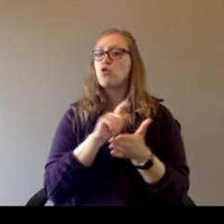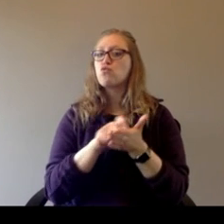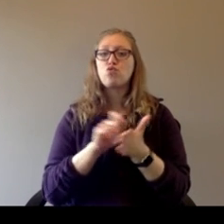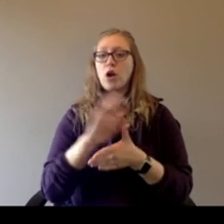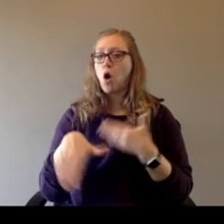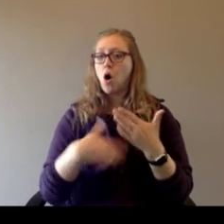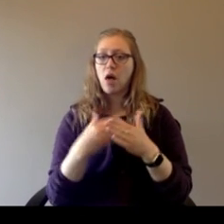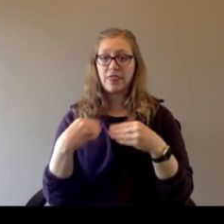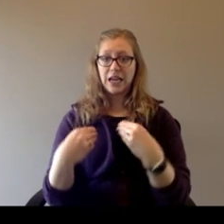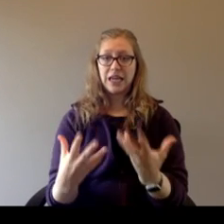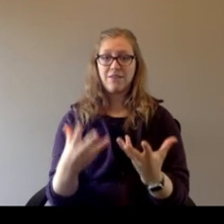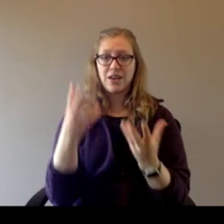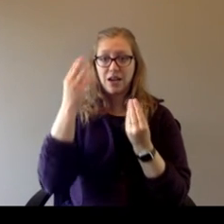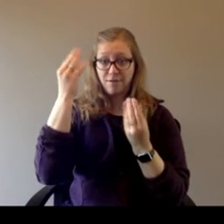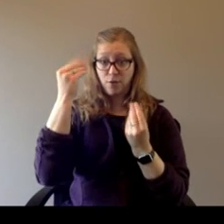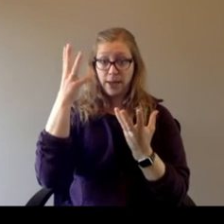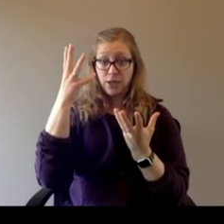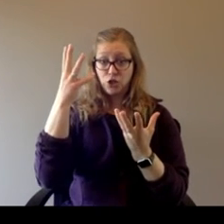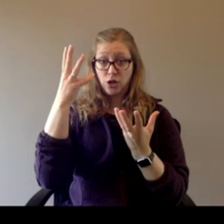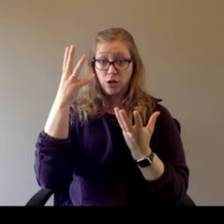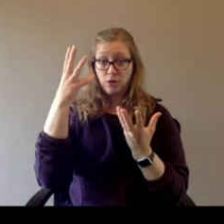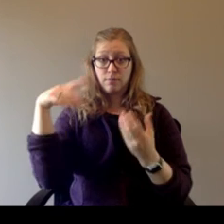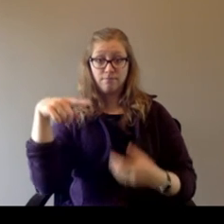R is the midpoint